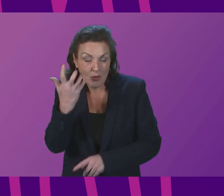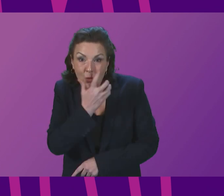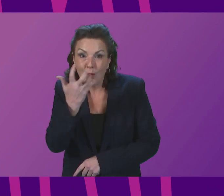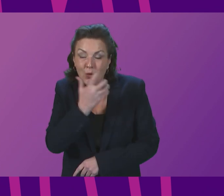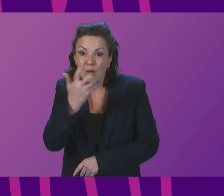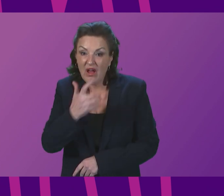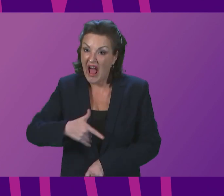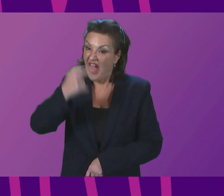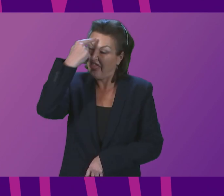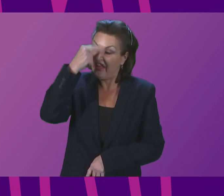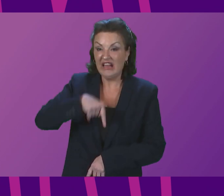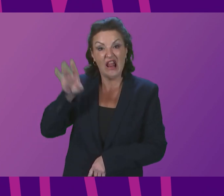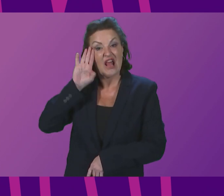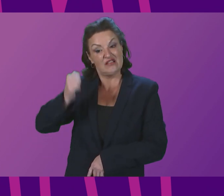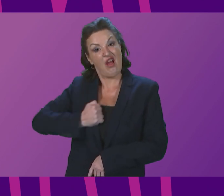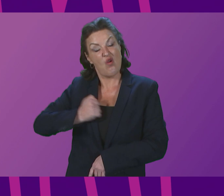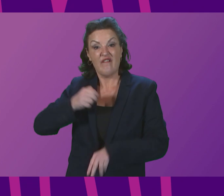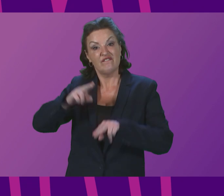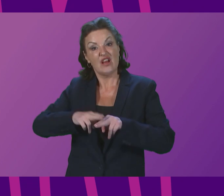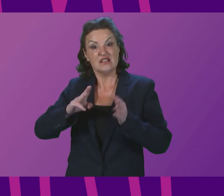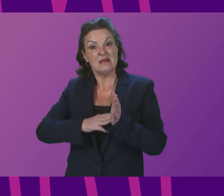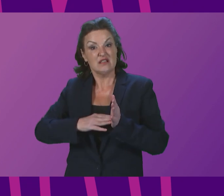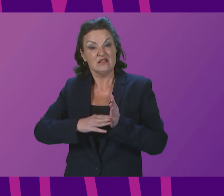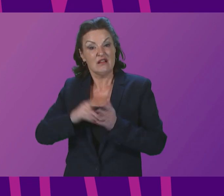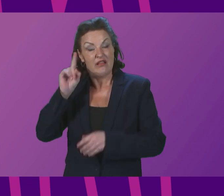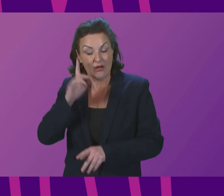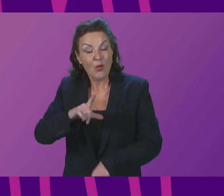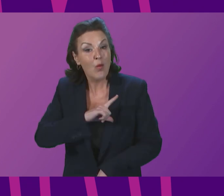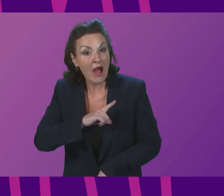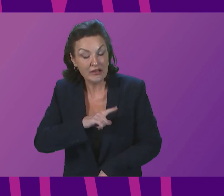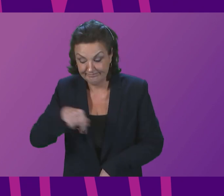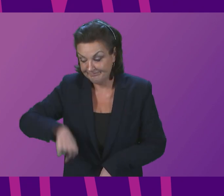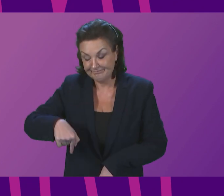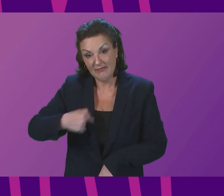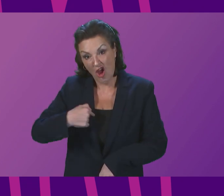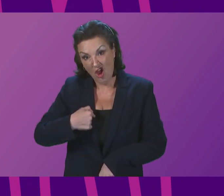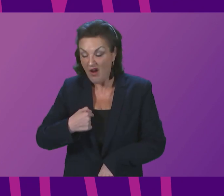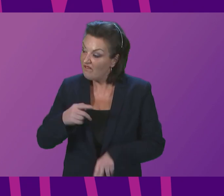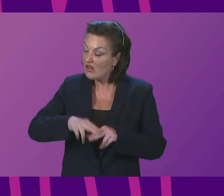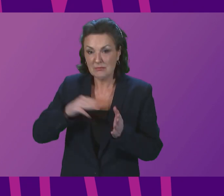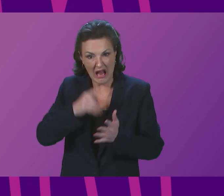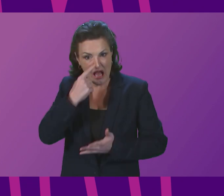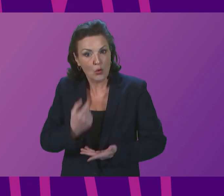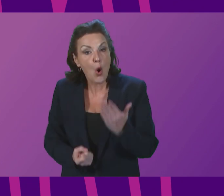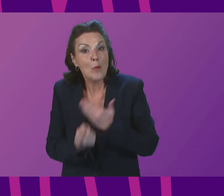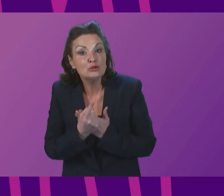In her Government’s budget, the First Minister had the opportunity to tackle the cost of living crisis but, just like the Tories, her Government failed to do so.